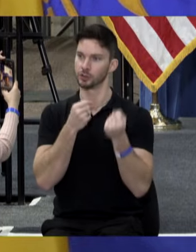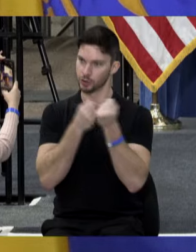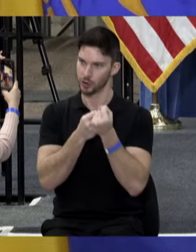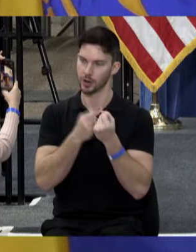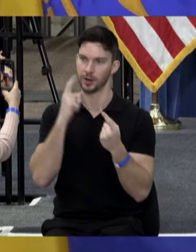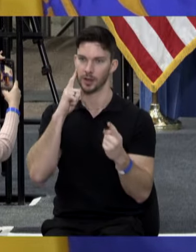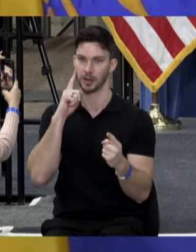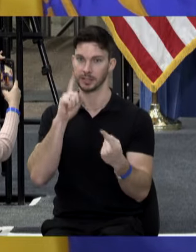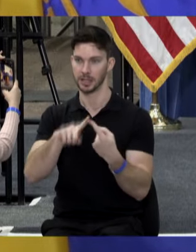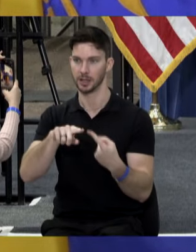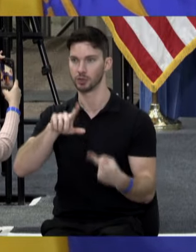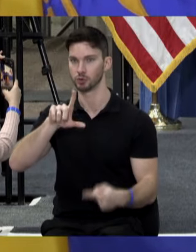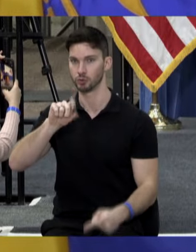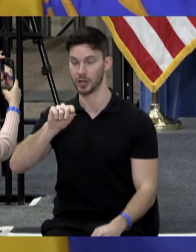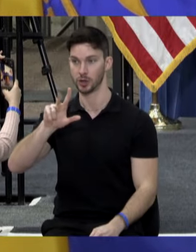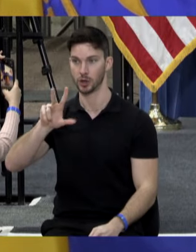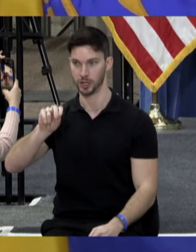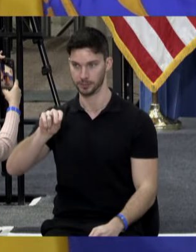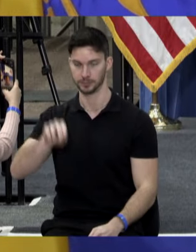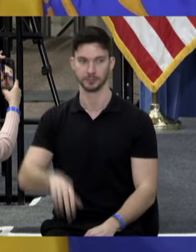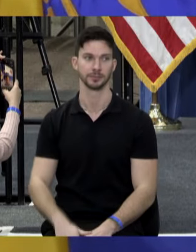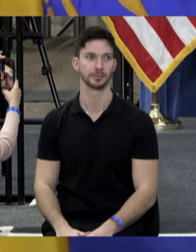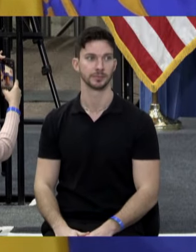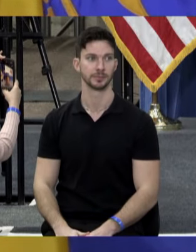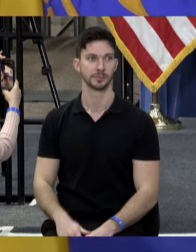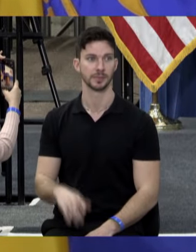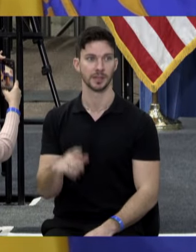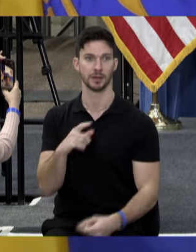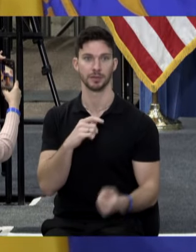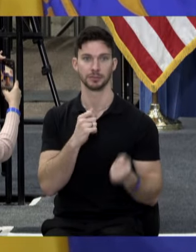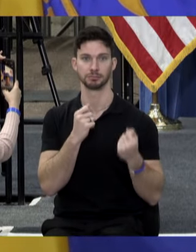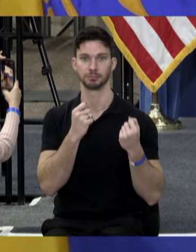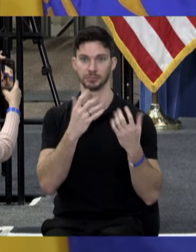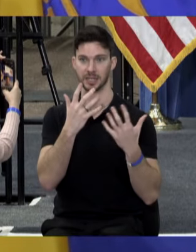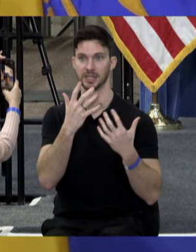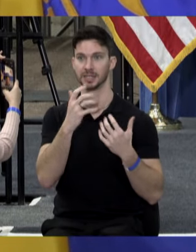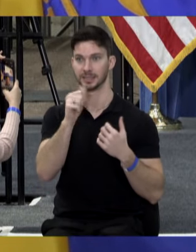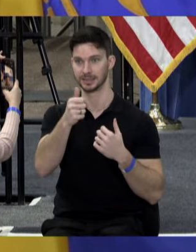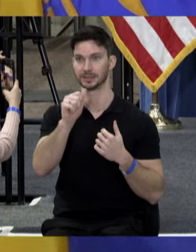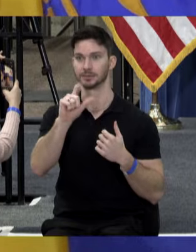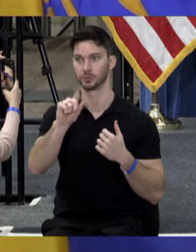decades of our service and our advocacy, we have always worked with our federal partners,